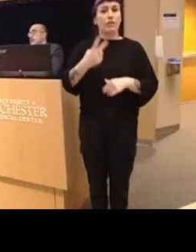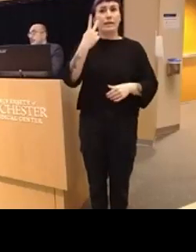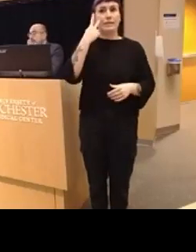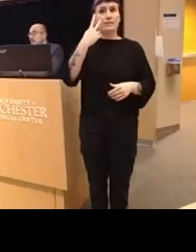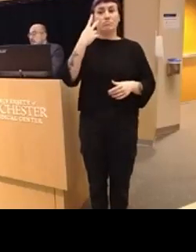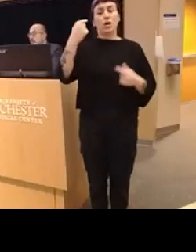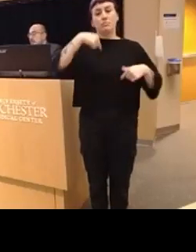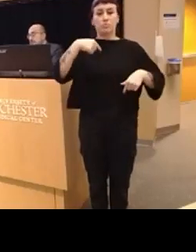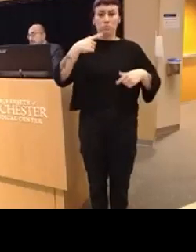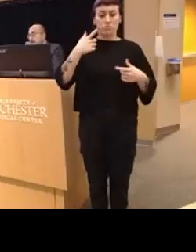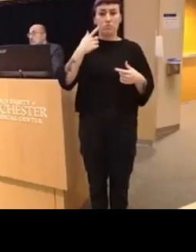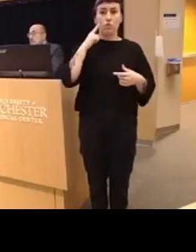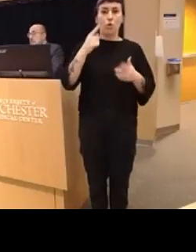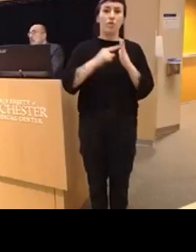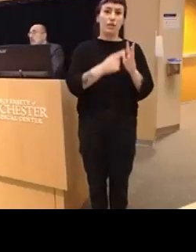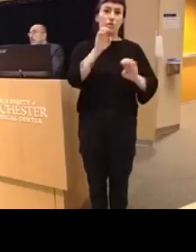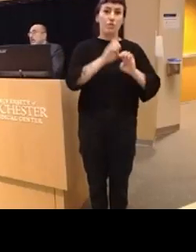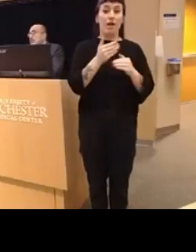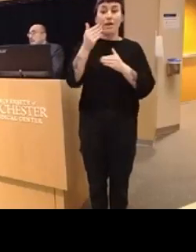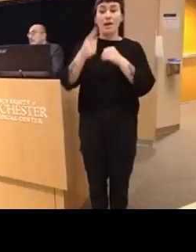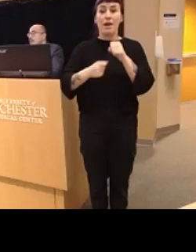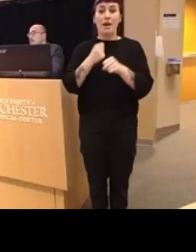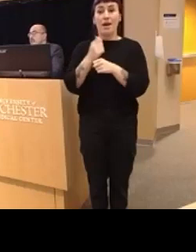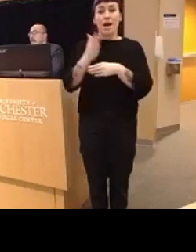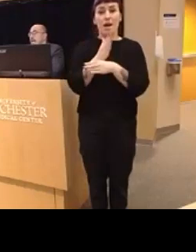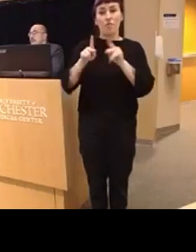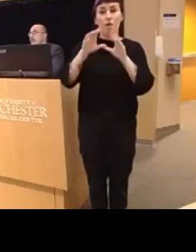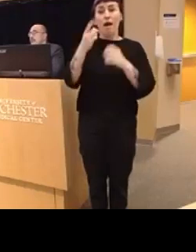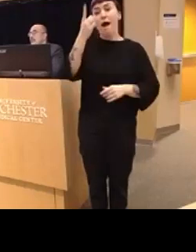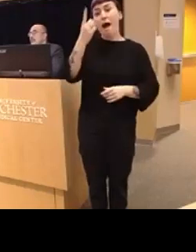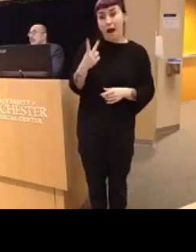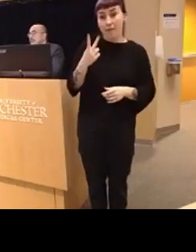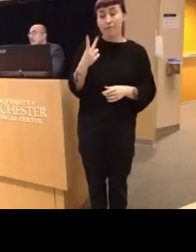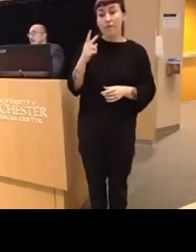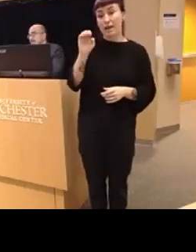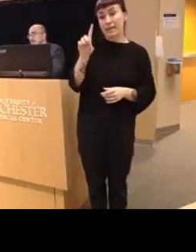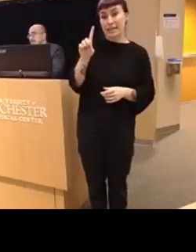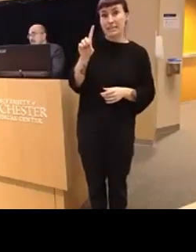like for an initial valuation in the next year on average a population has half of an ed visit less